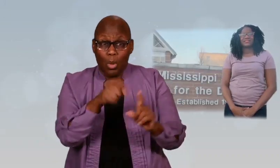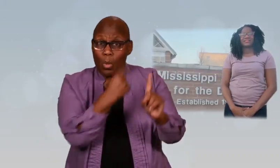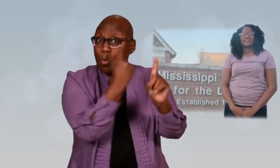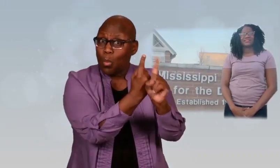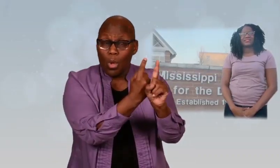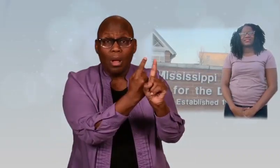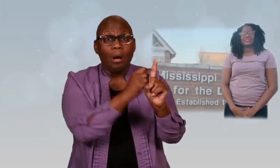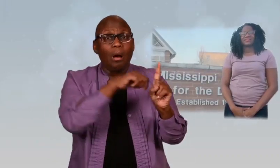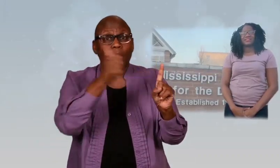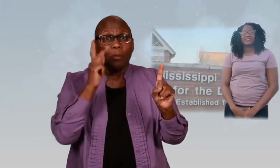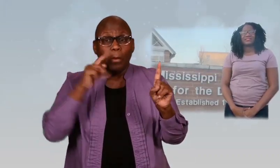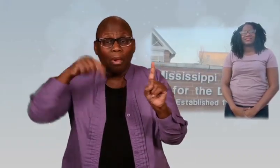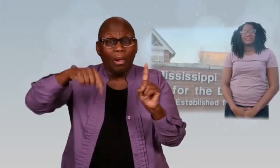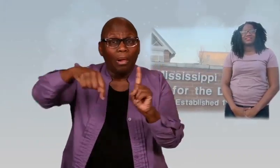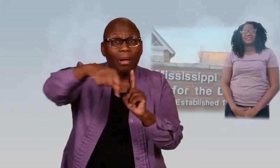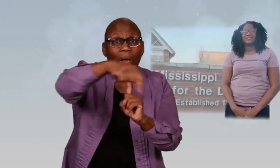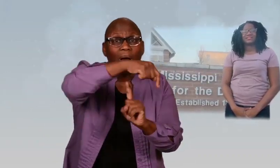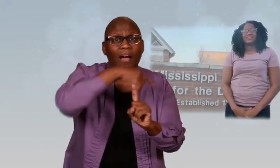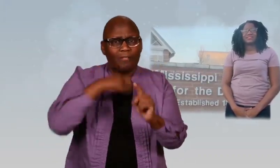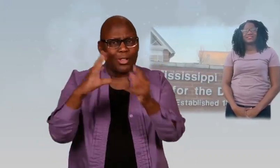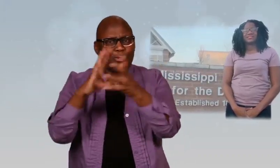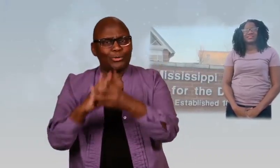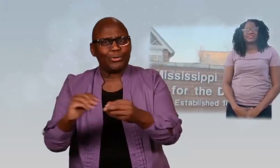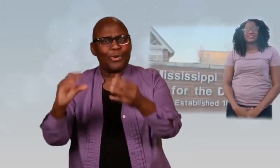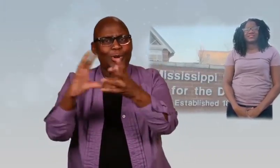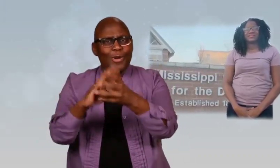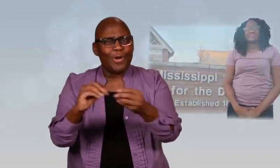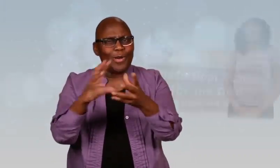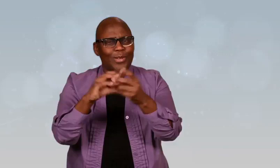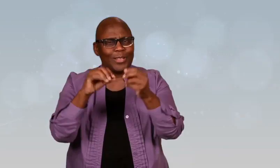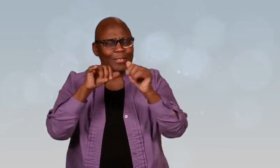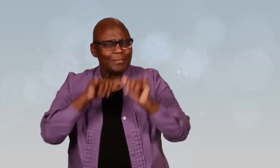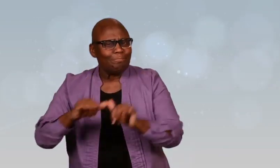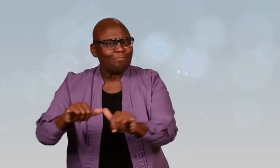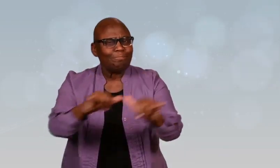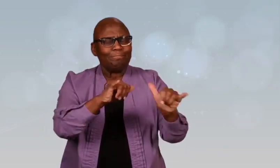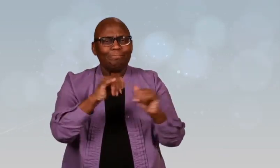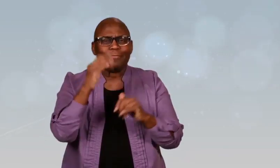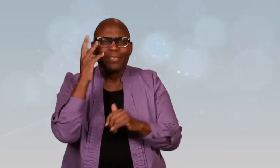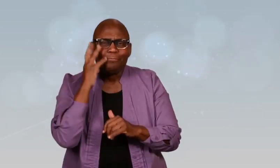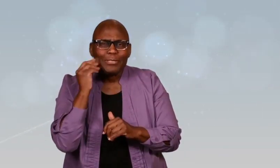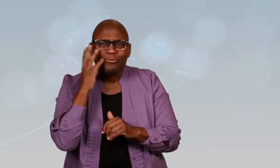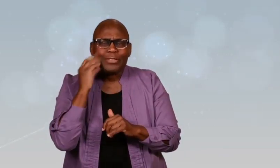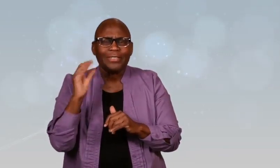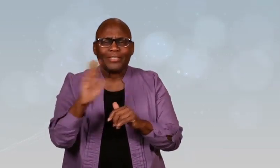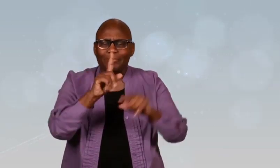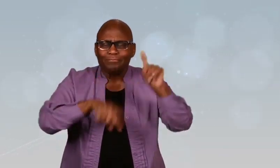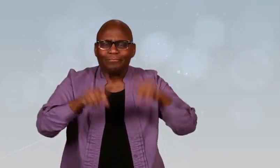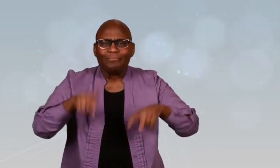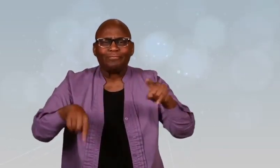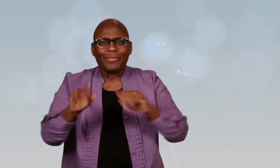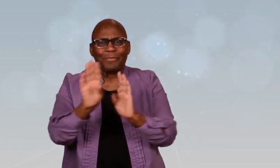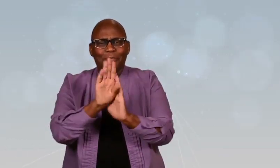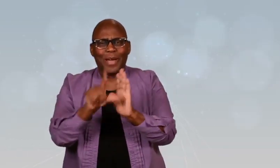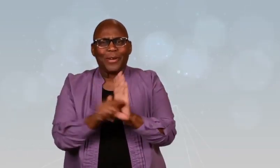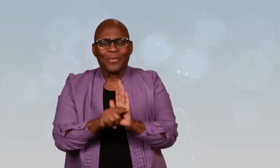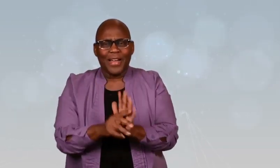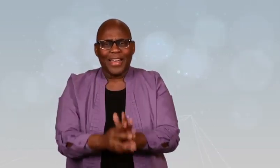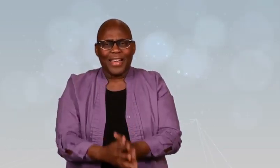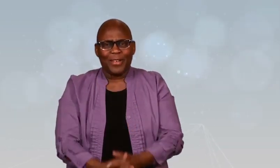But her story is not an isolated. We will share the experiences of many other people of different backgrounds who share parts of her journey.